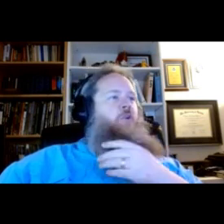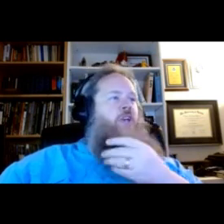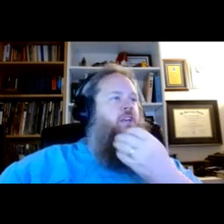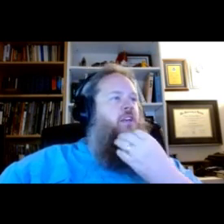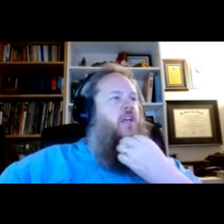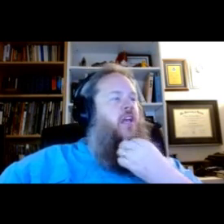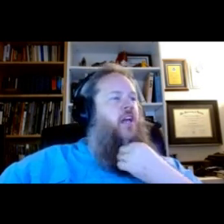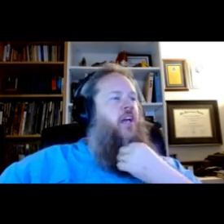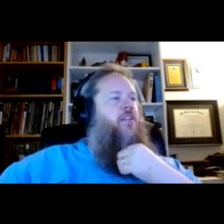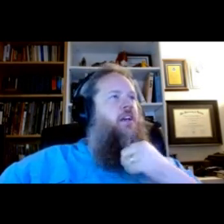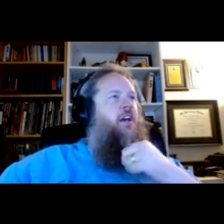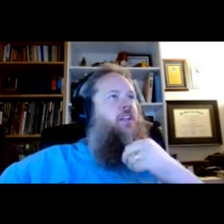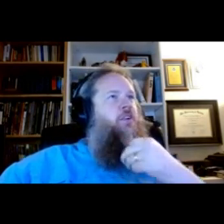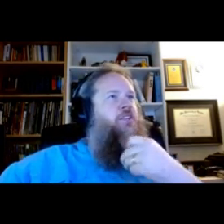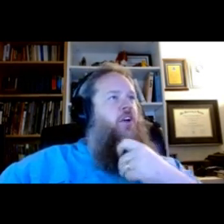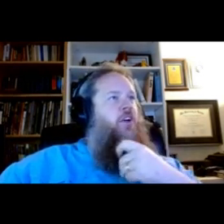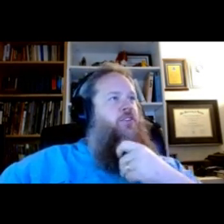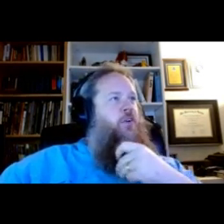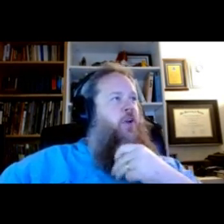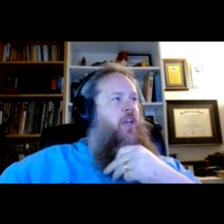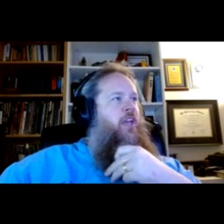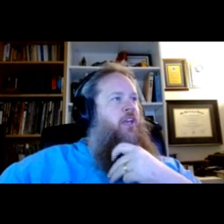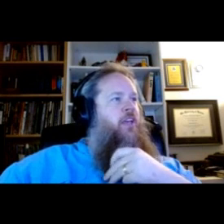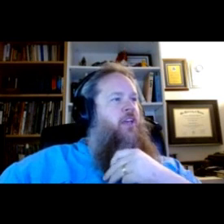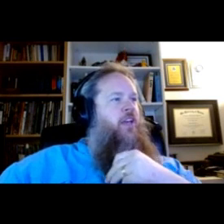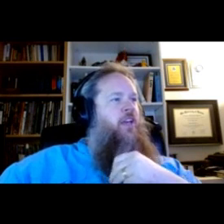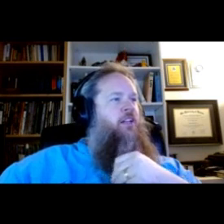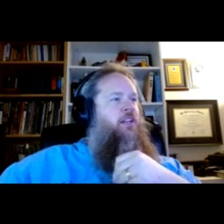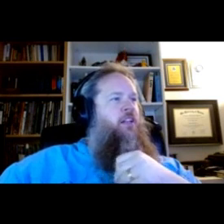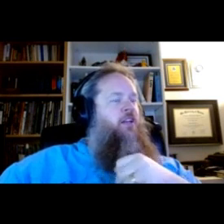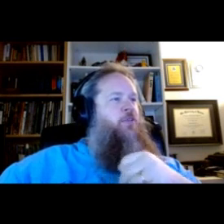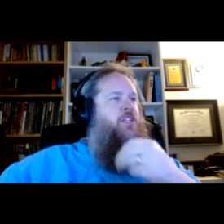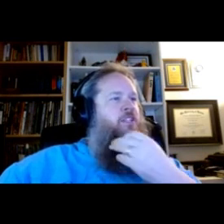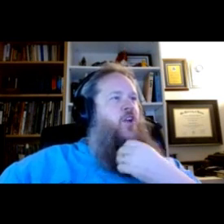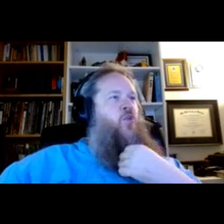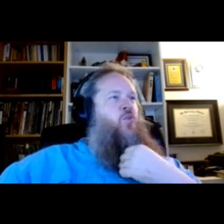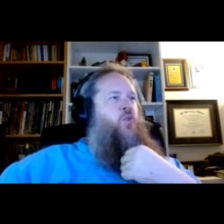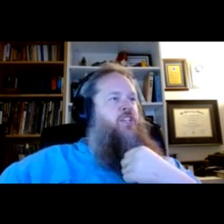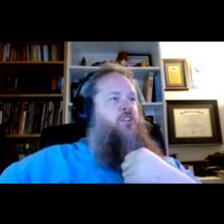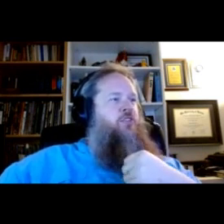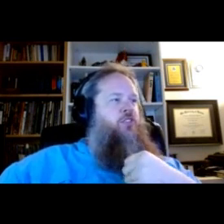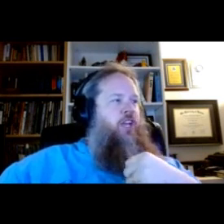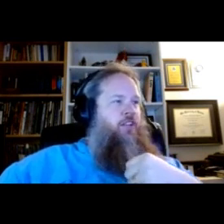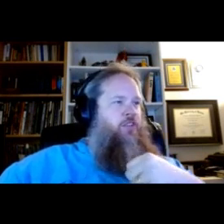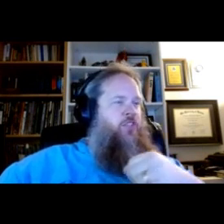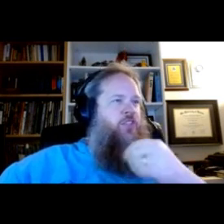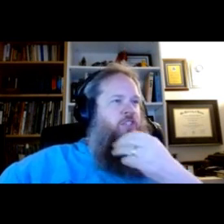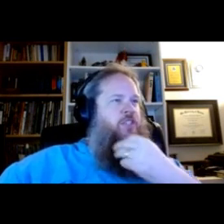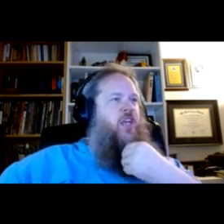Unknown: Okay. And there is also uh Climate Regional Challenges.